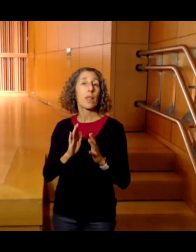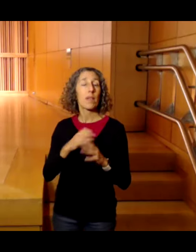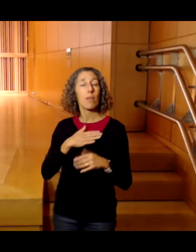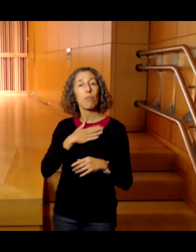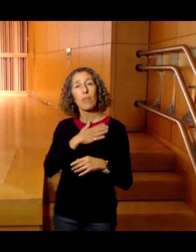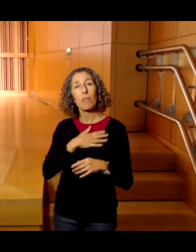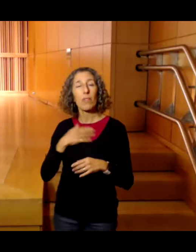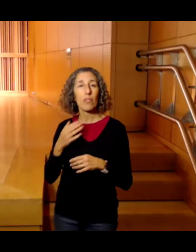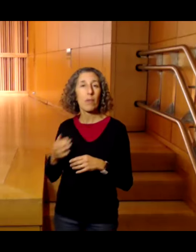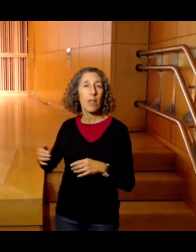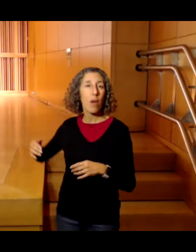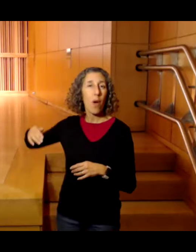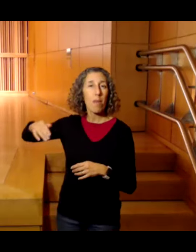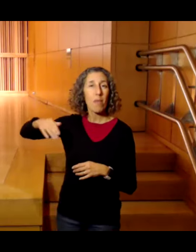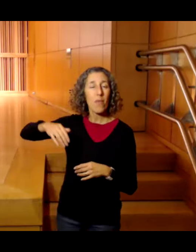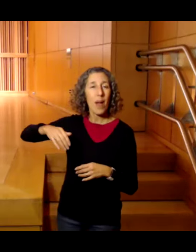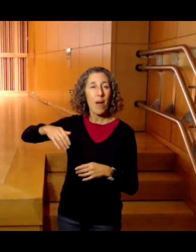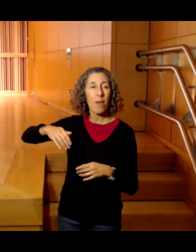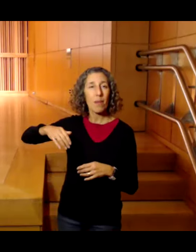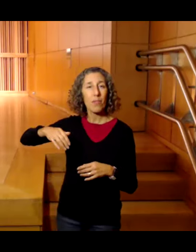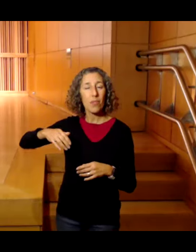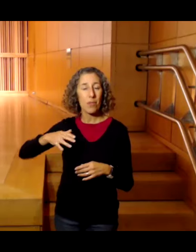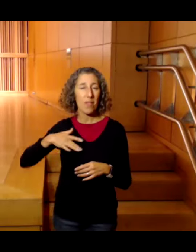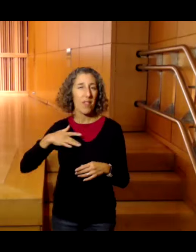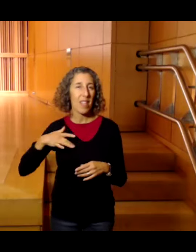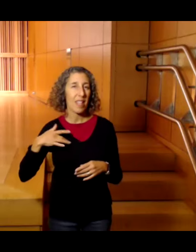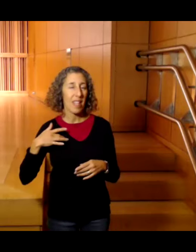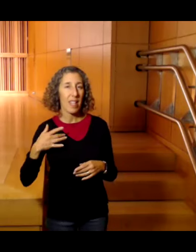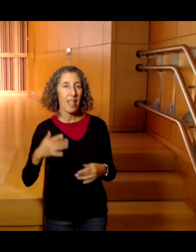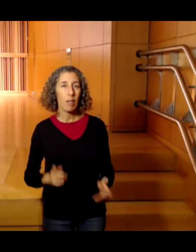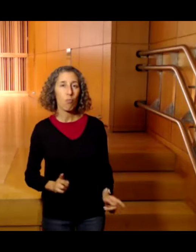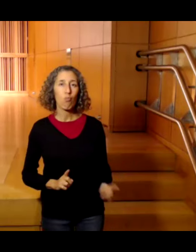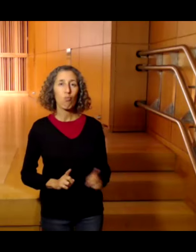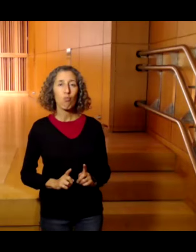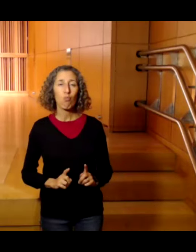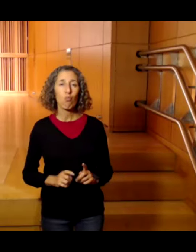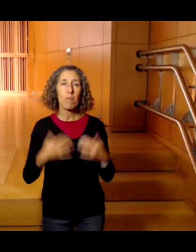Gentle press of a stranger's thickness against his own tight form.